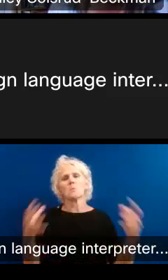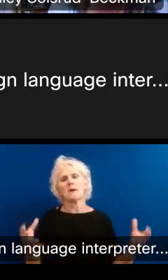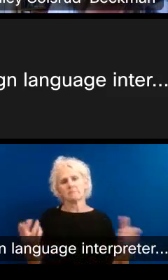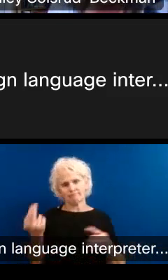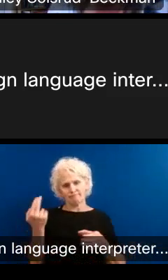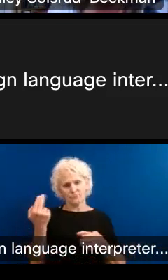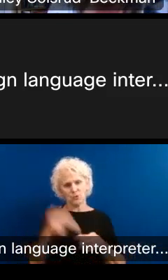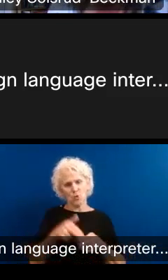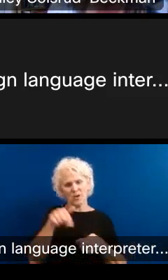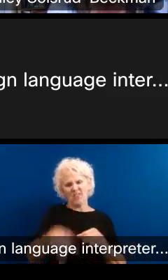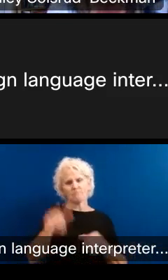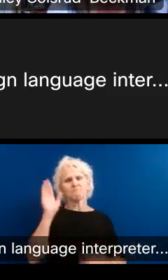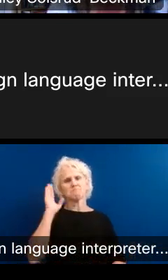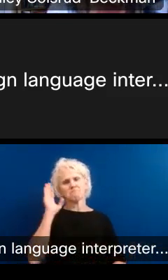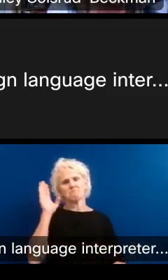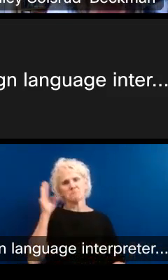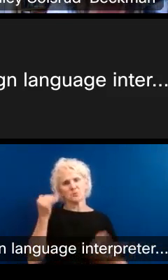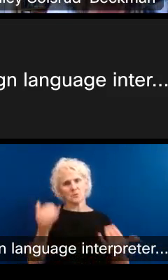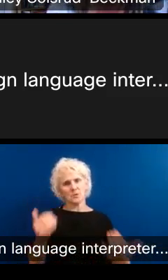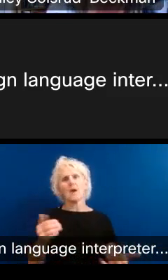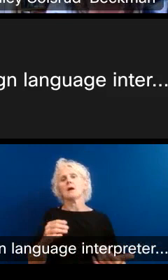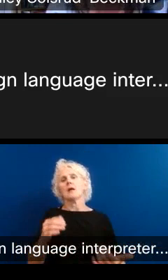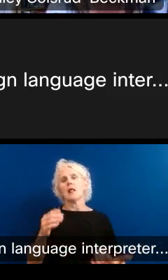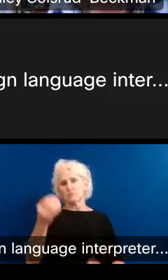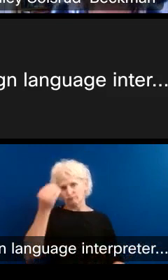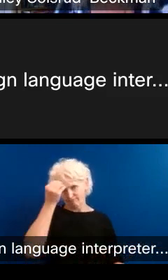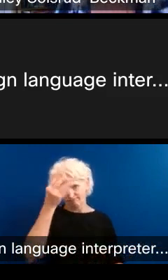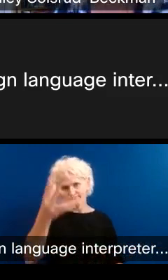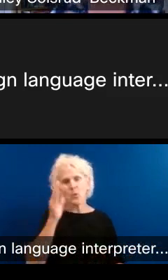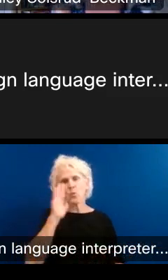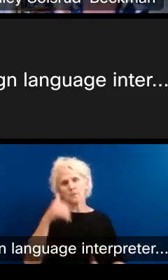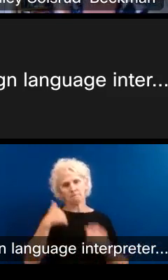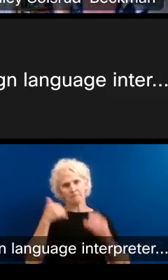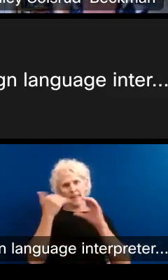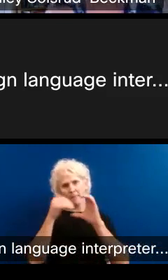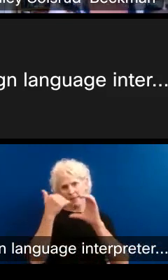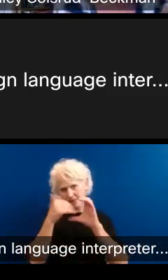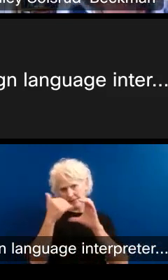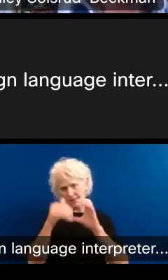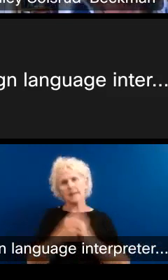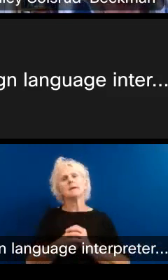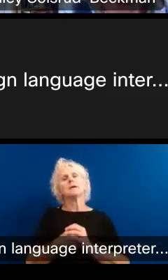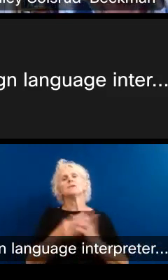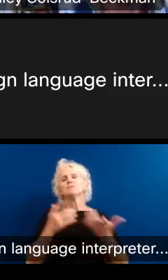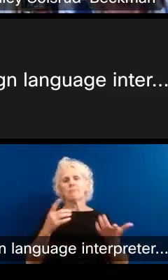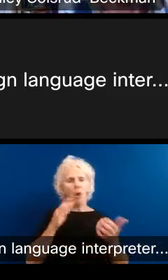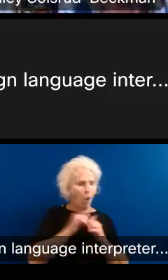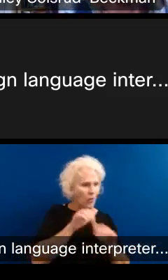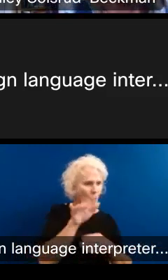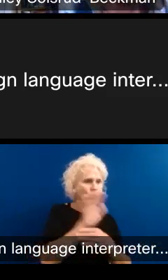presentation. You will be getting an email with the recording of it and with the slides,